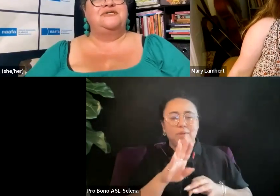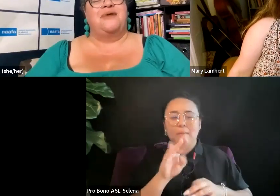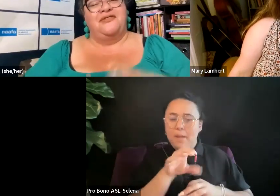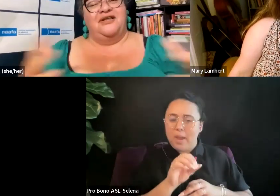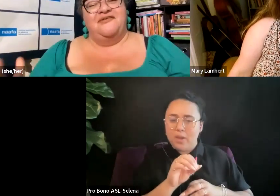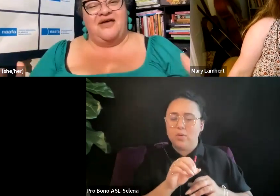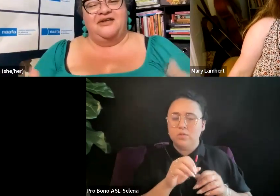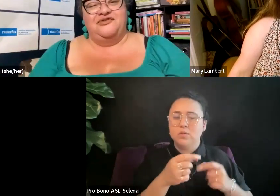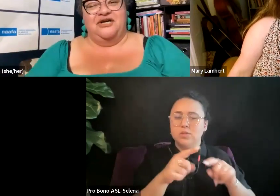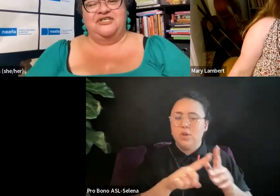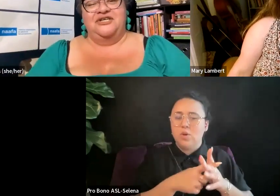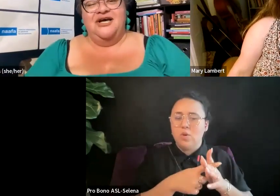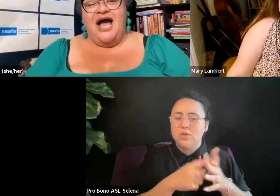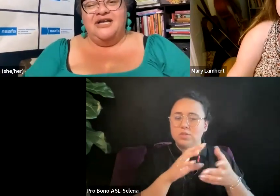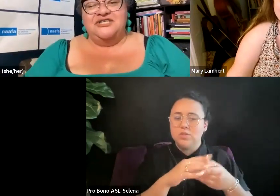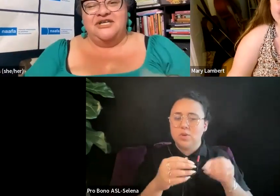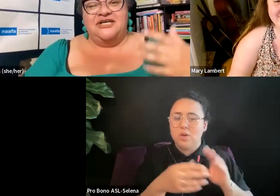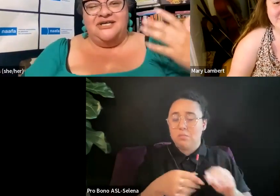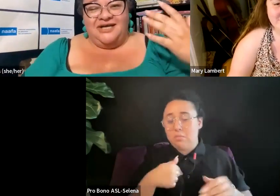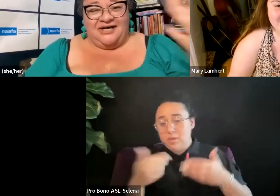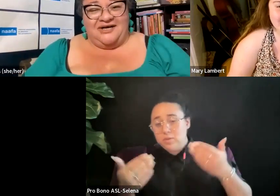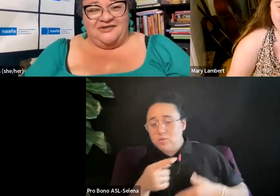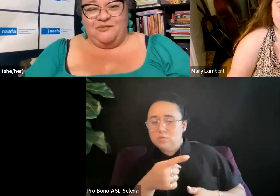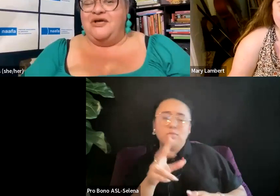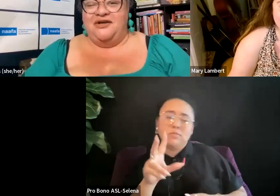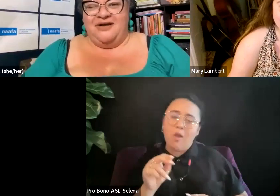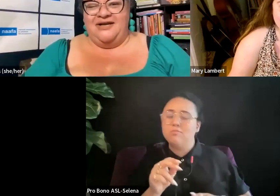So rather than give that introduction, I'm just going to reiterate